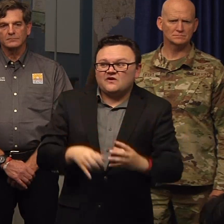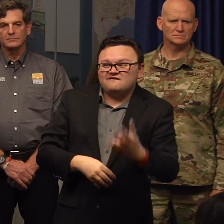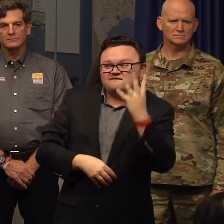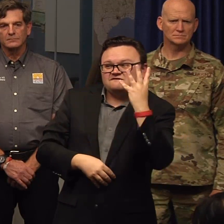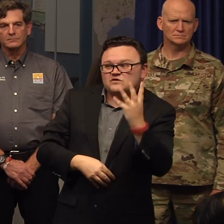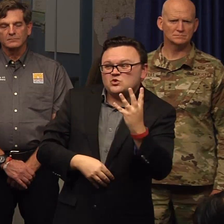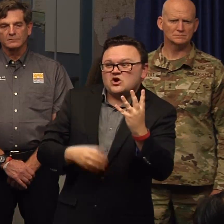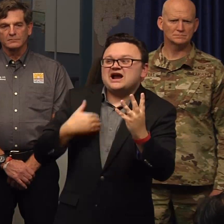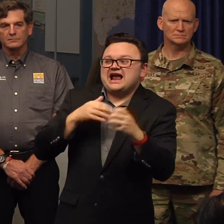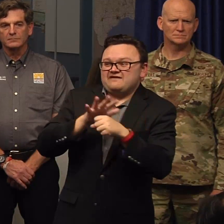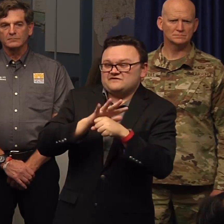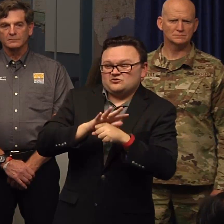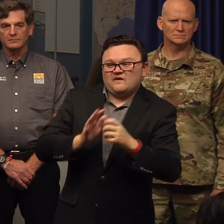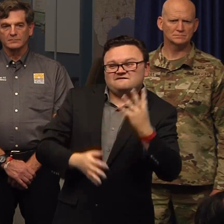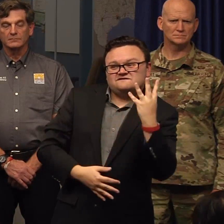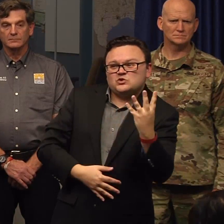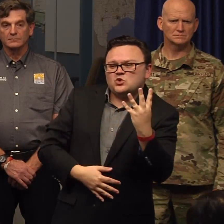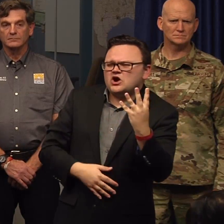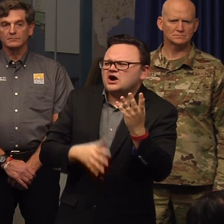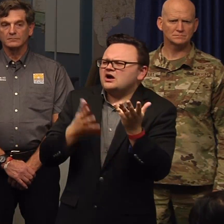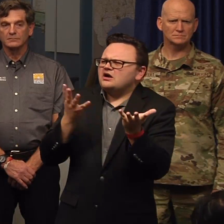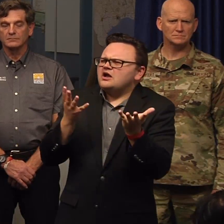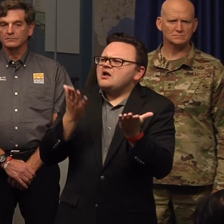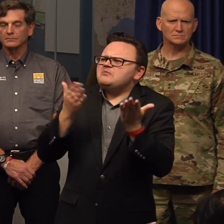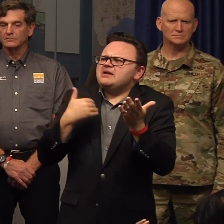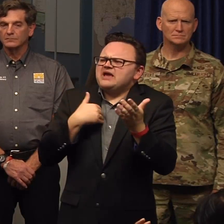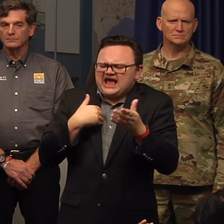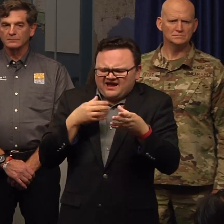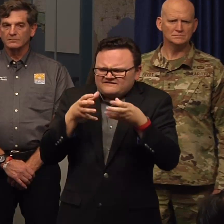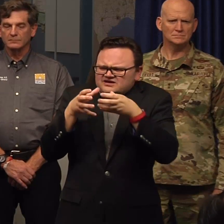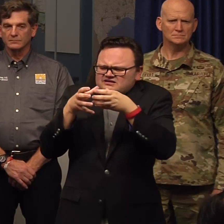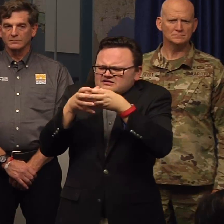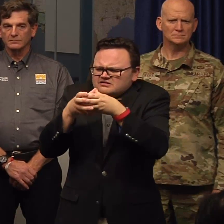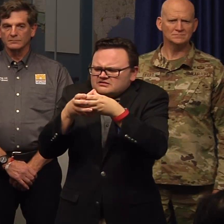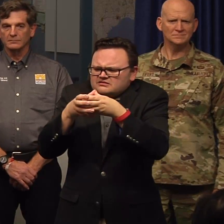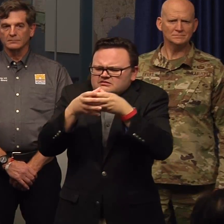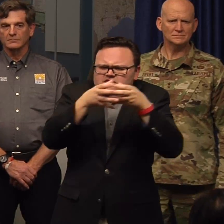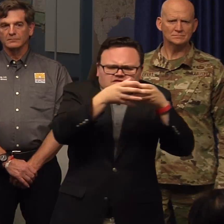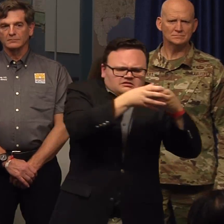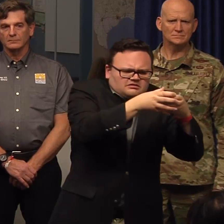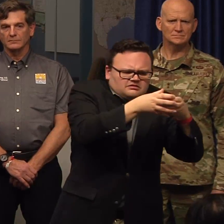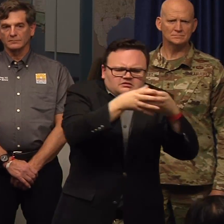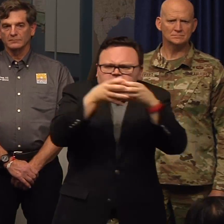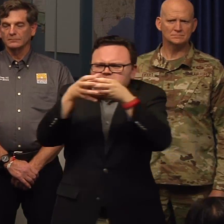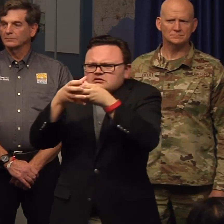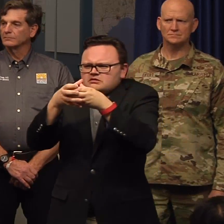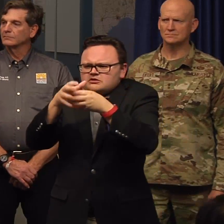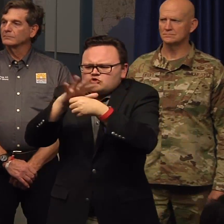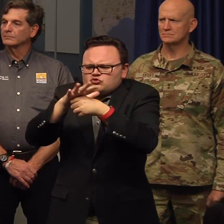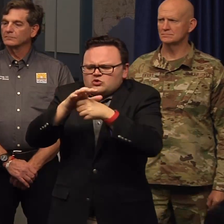AGAIN, IT'S NEGATIVE BUT YOU HAVE TO FOUR IN JACKSONVILLE,